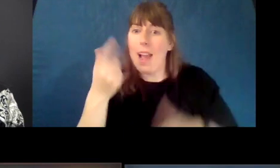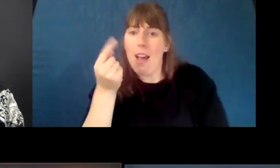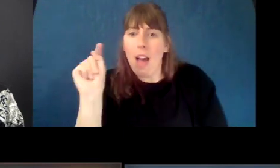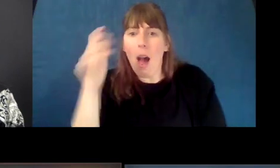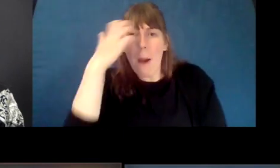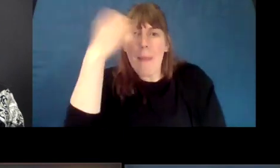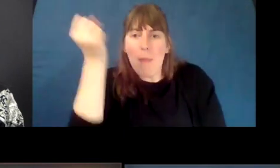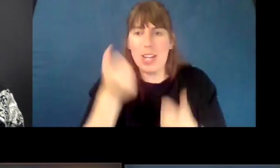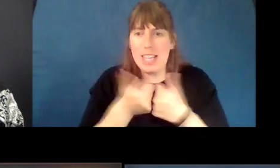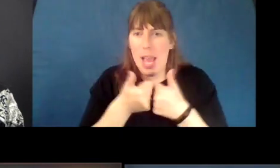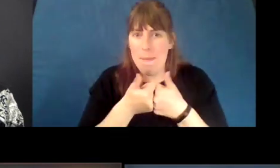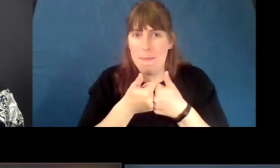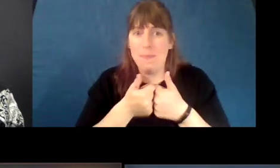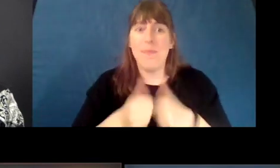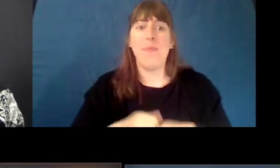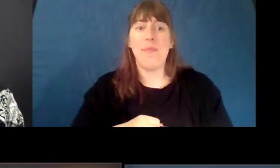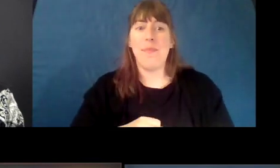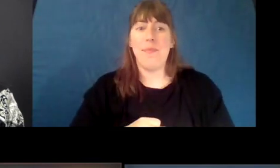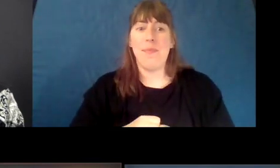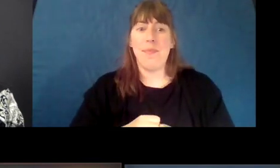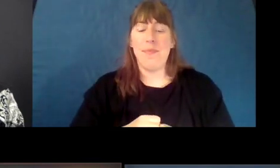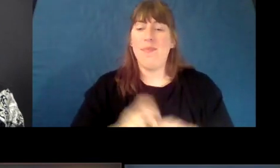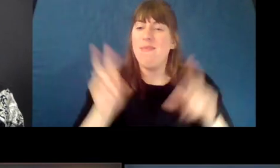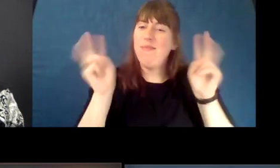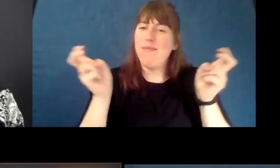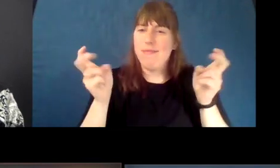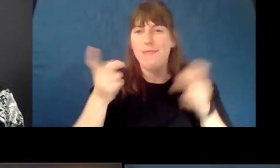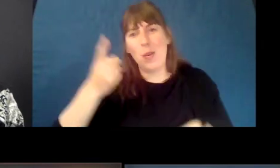"Playing the memory game", these are slogans. We did a bunch of research like reading